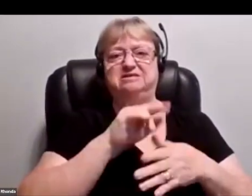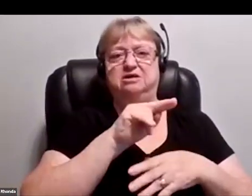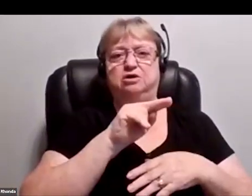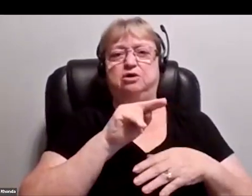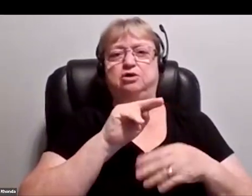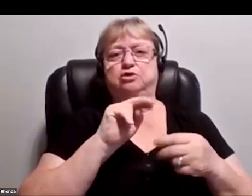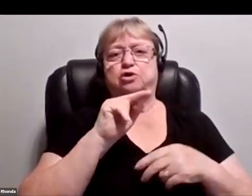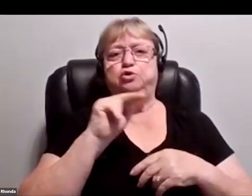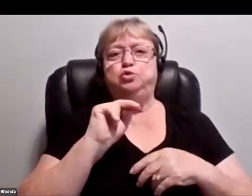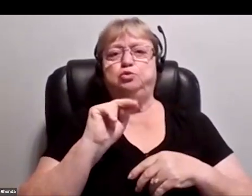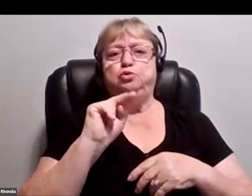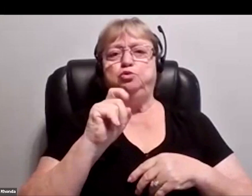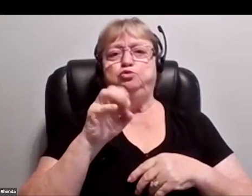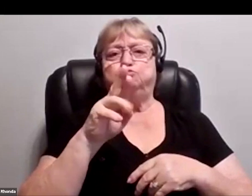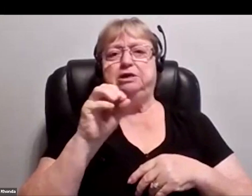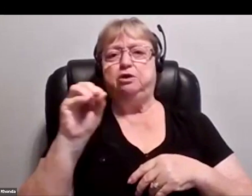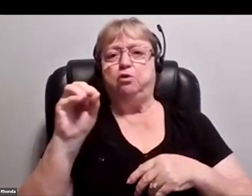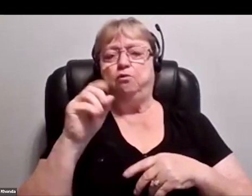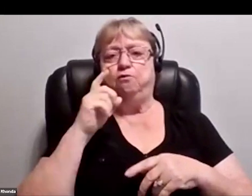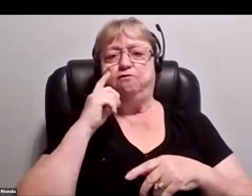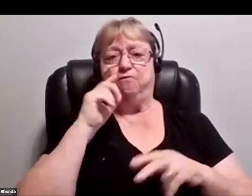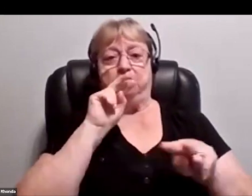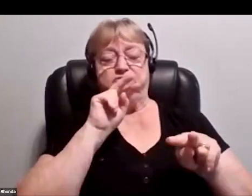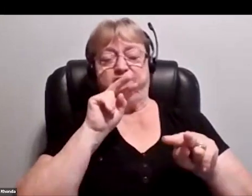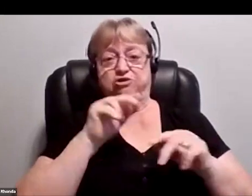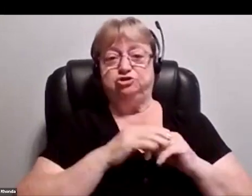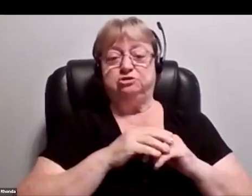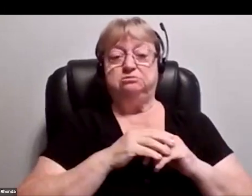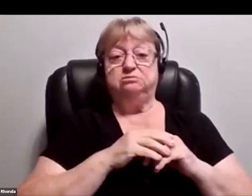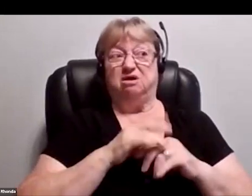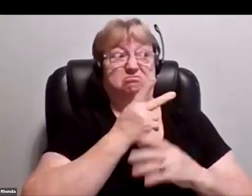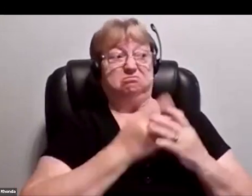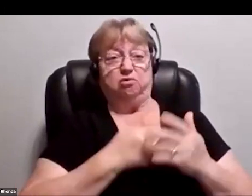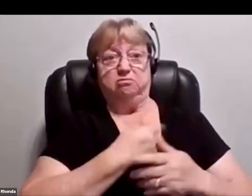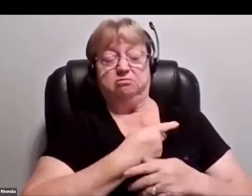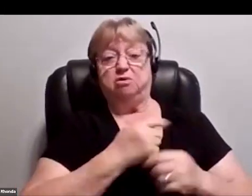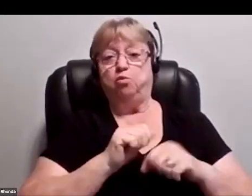which both Kalvin and I work for. We're going to talk first about the detector itself,